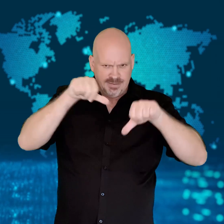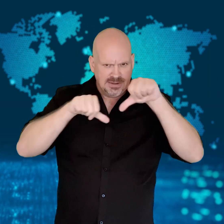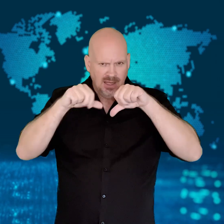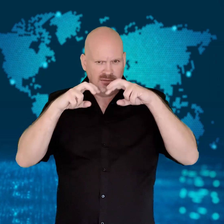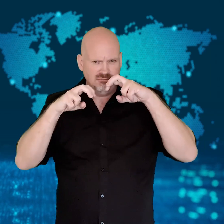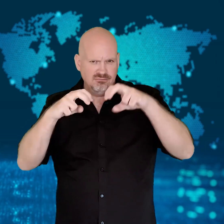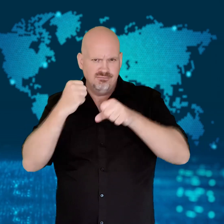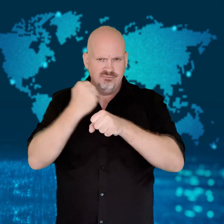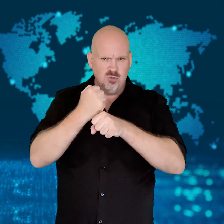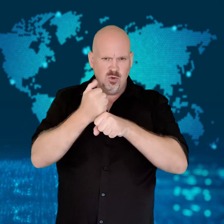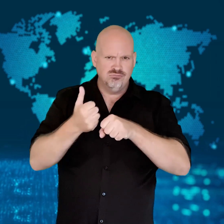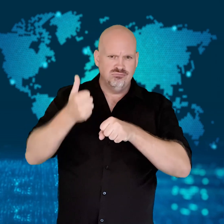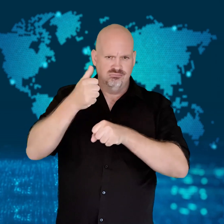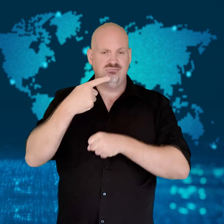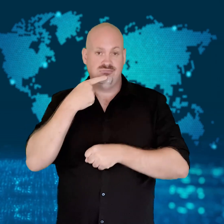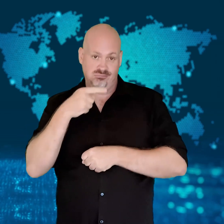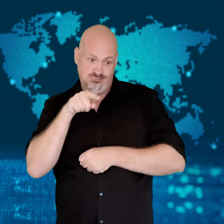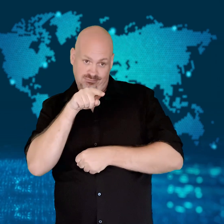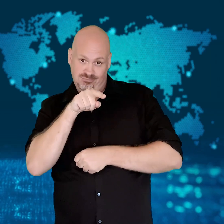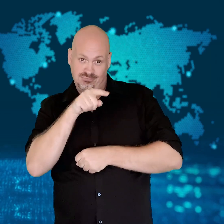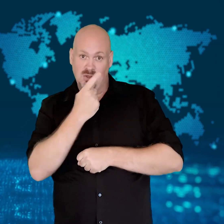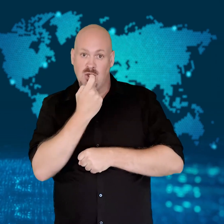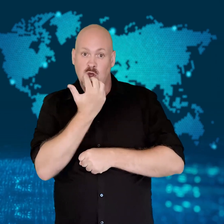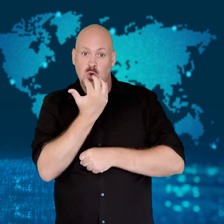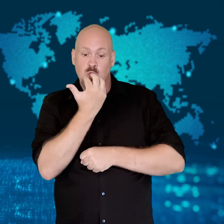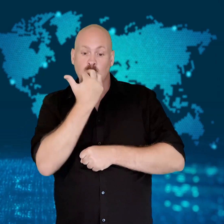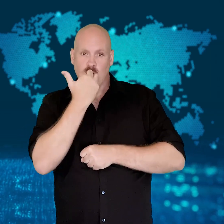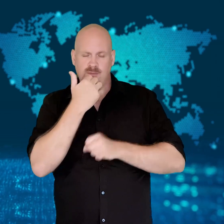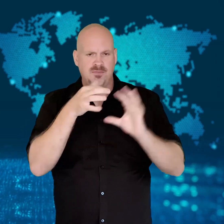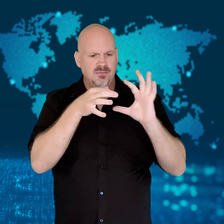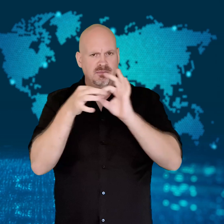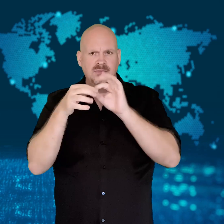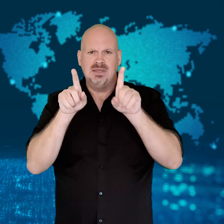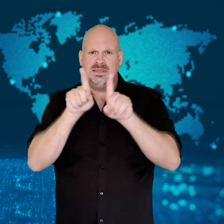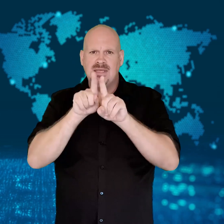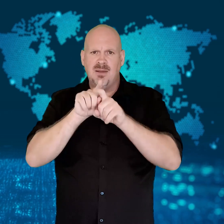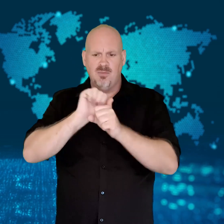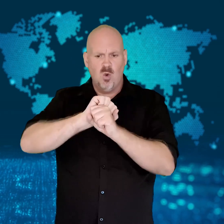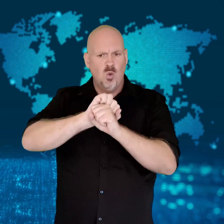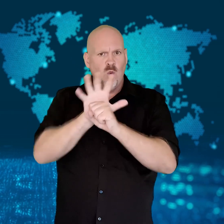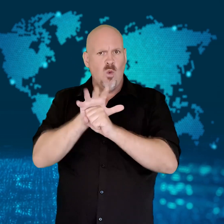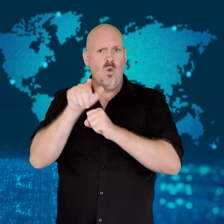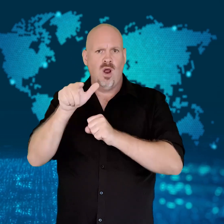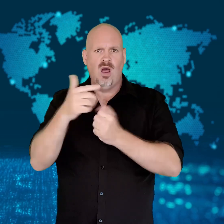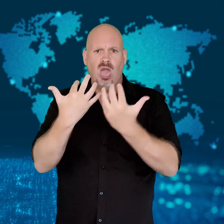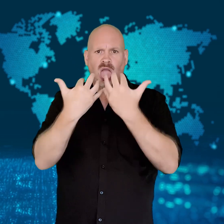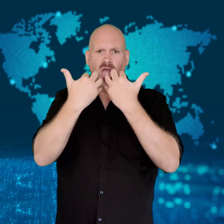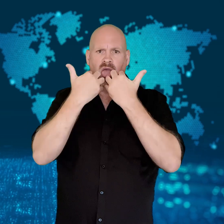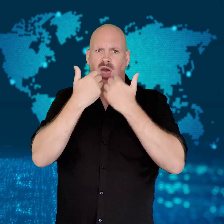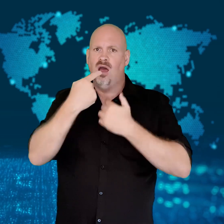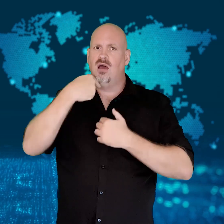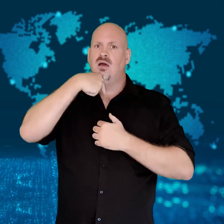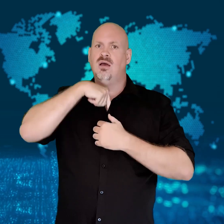enters the body using the body's airways.